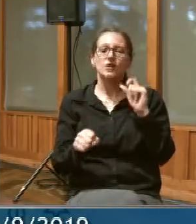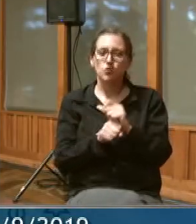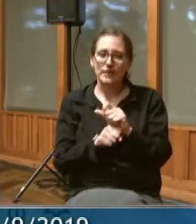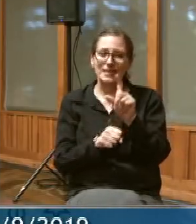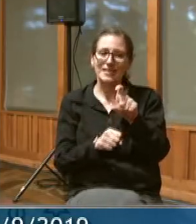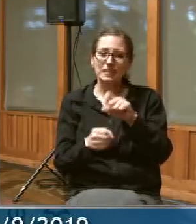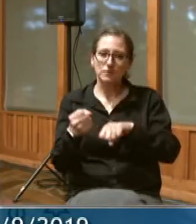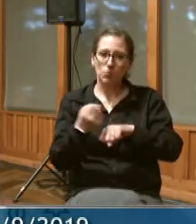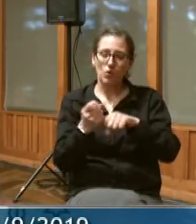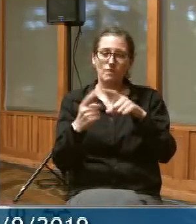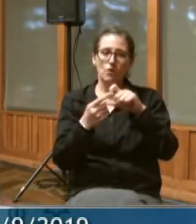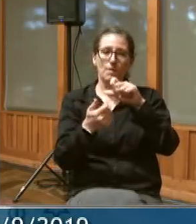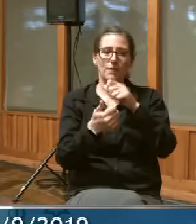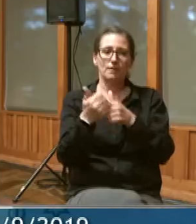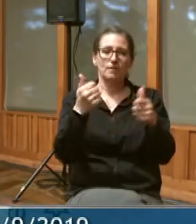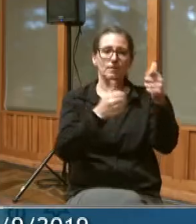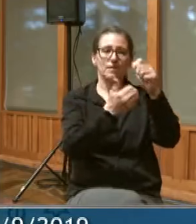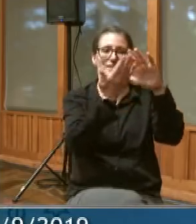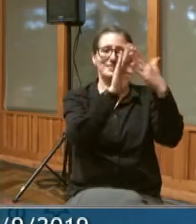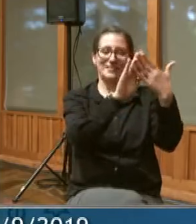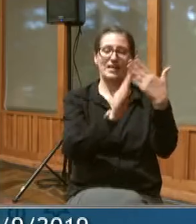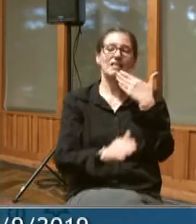PROGRAM SO THAT WE CAN PROVIDE MORE BENEFIT TO THE COMMUNITY